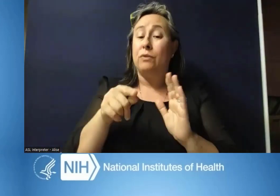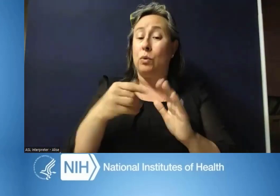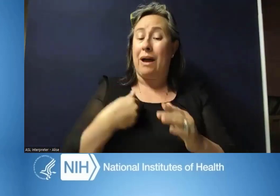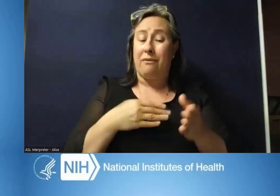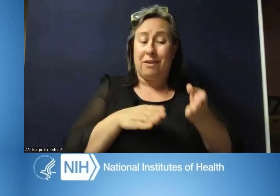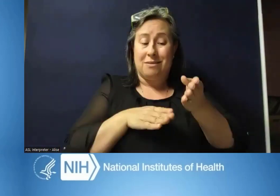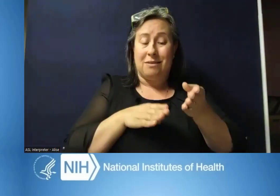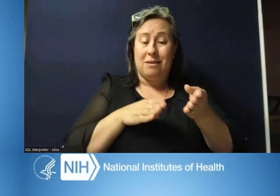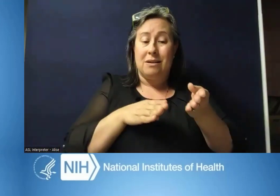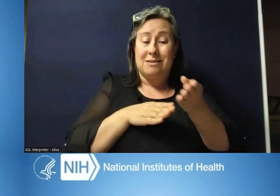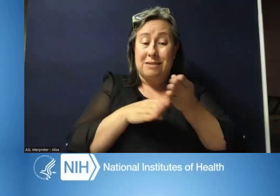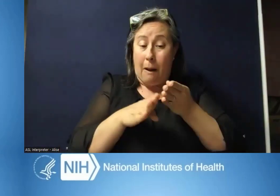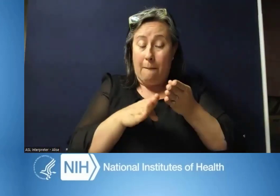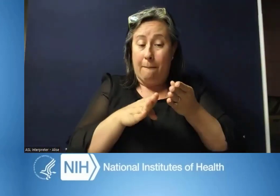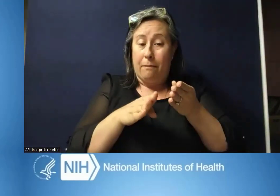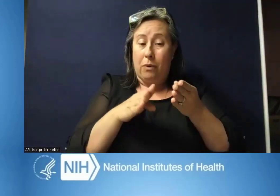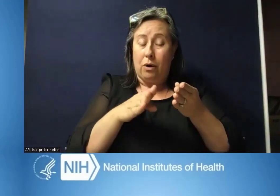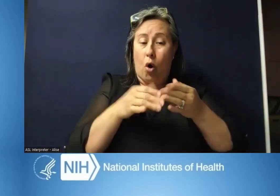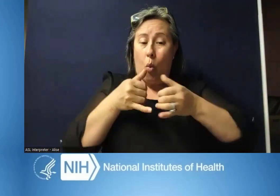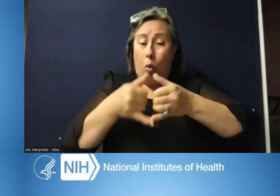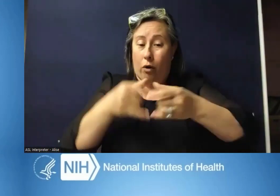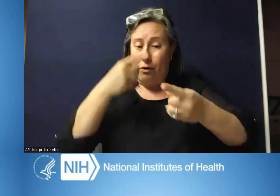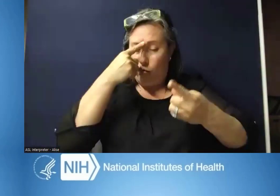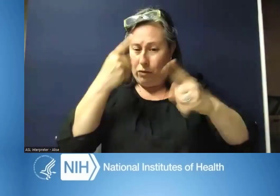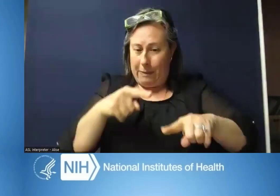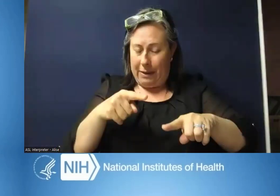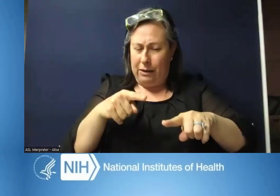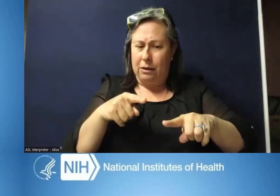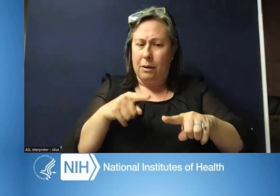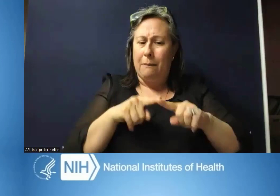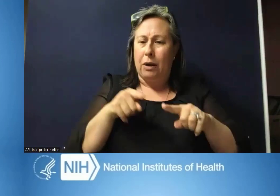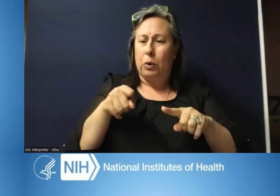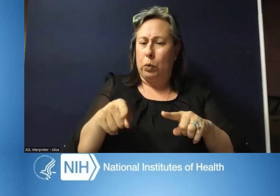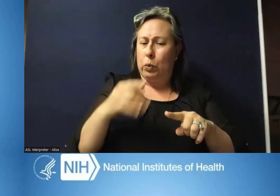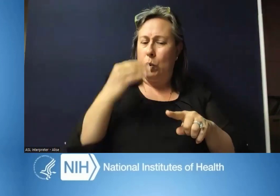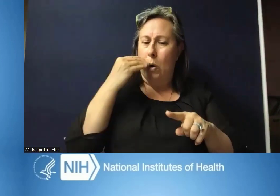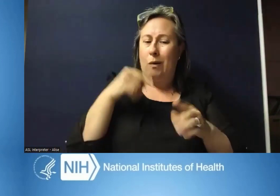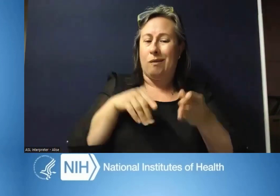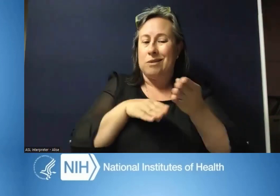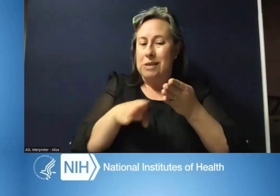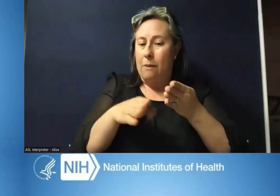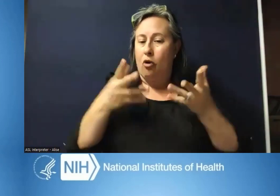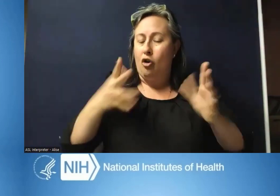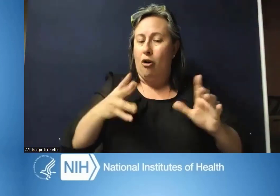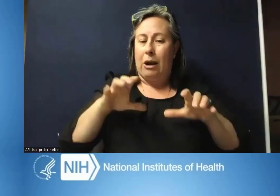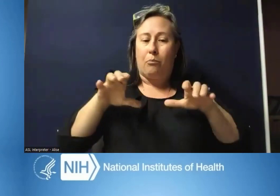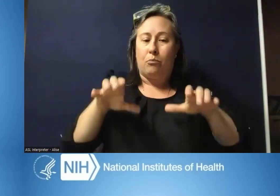and you know that they've already performed work